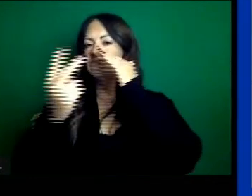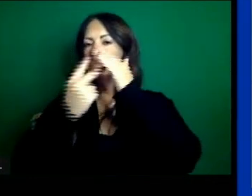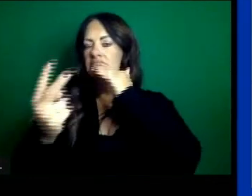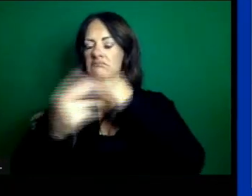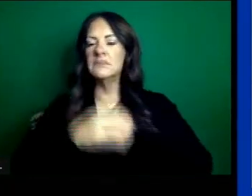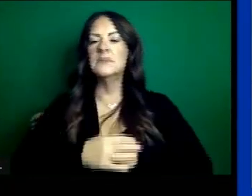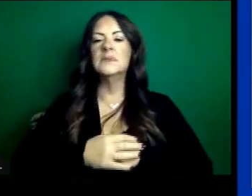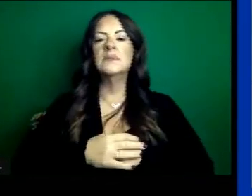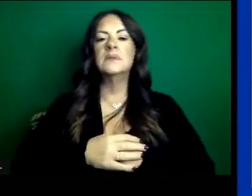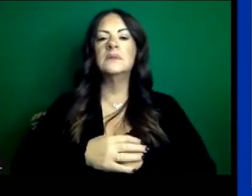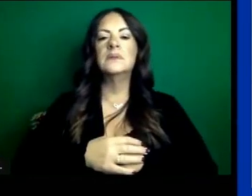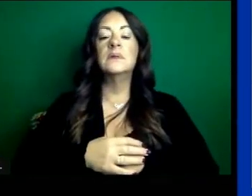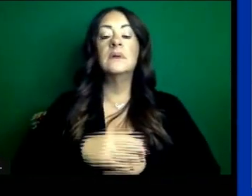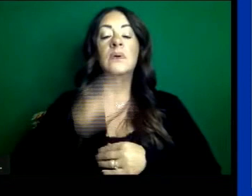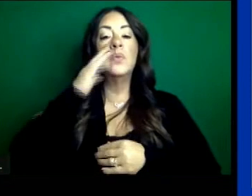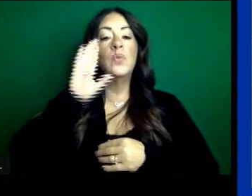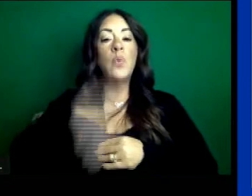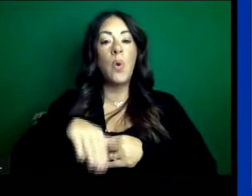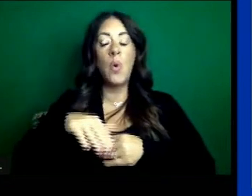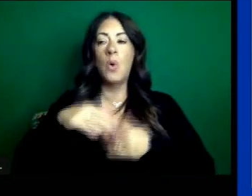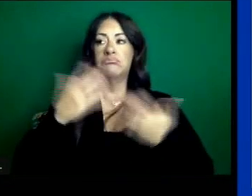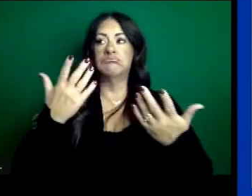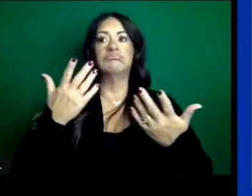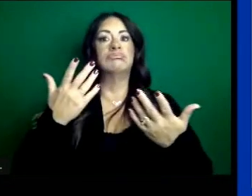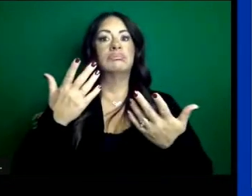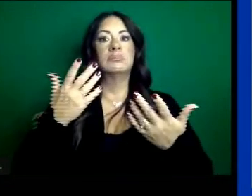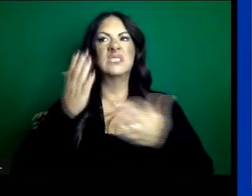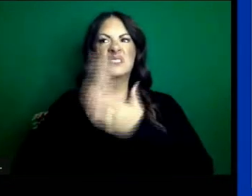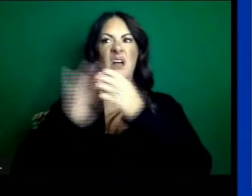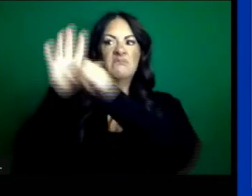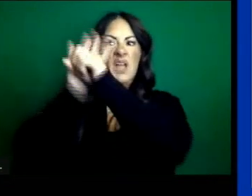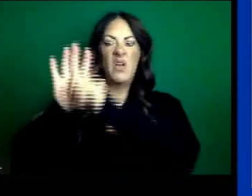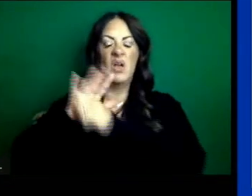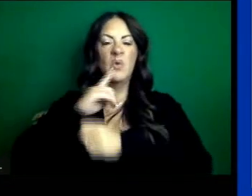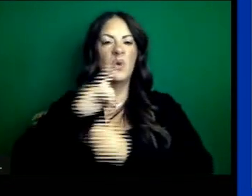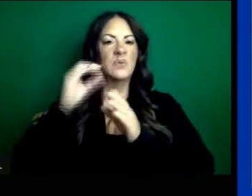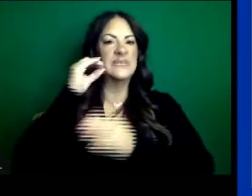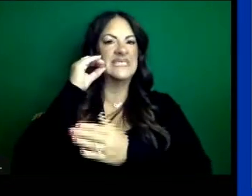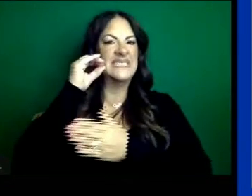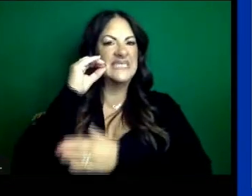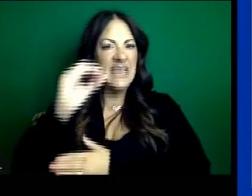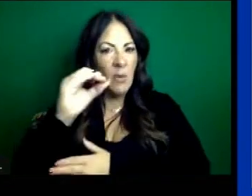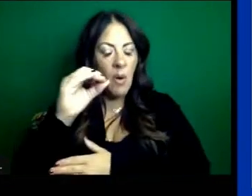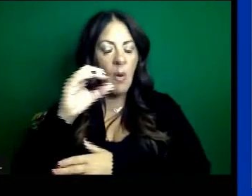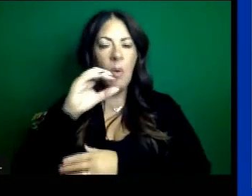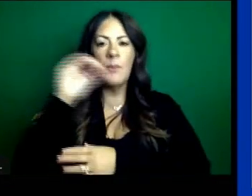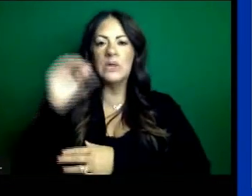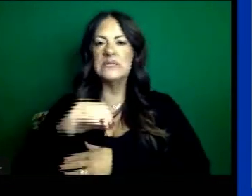NOW WE ARE SEEING WHEN WE DO OUR PROJECTIONS THAT FOUR WEEKS